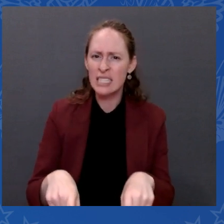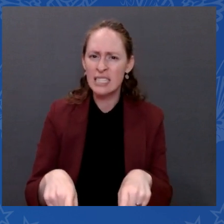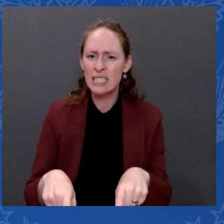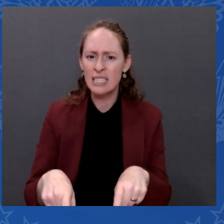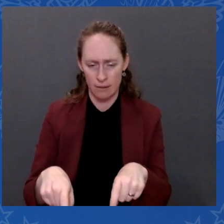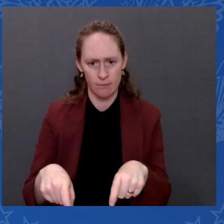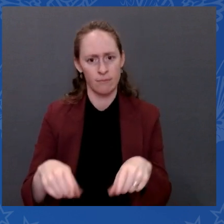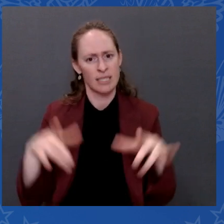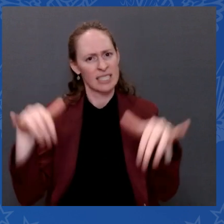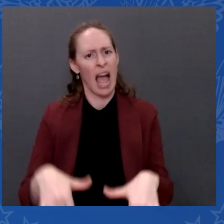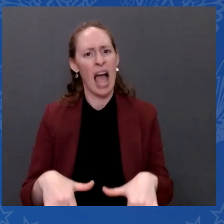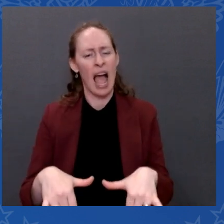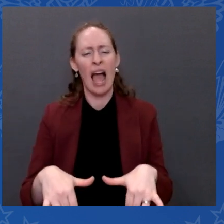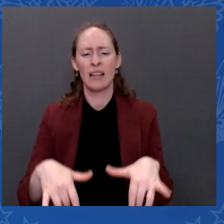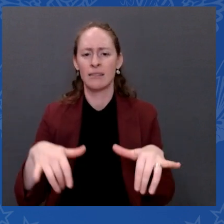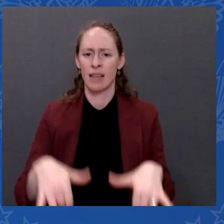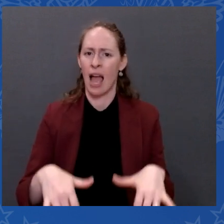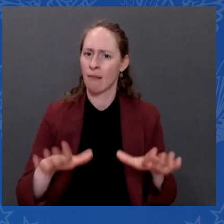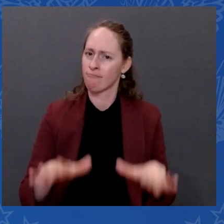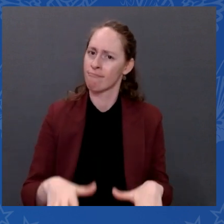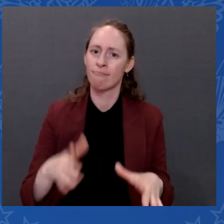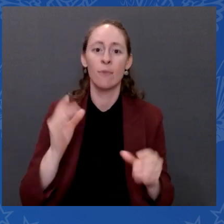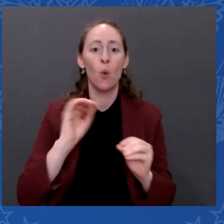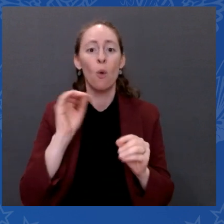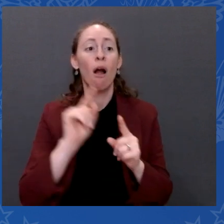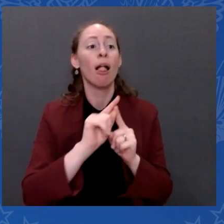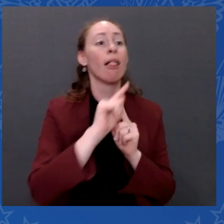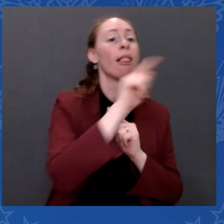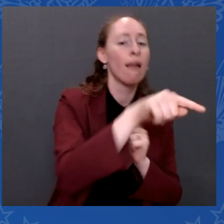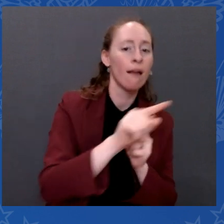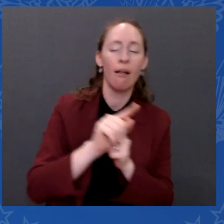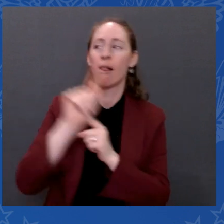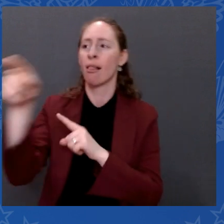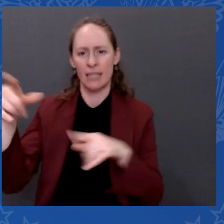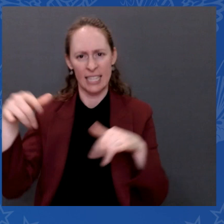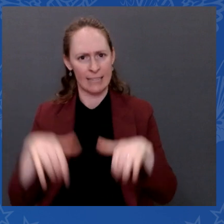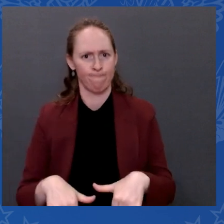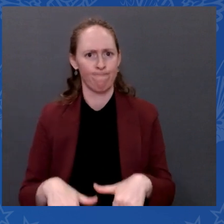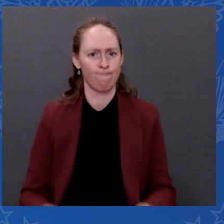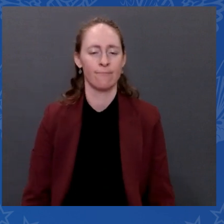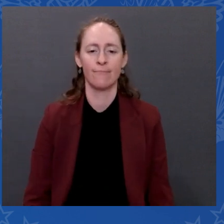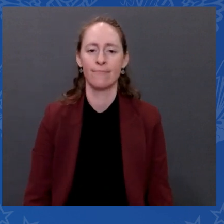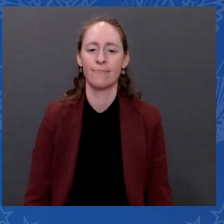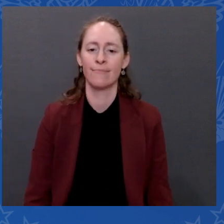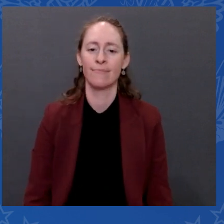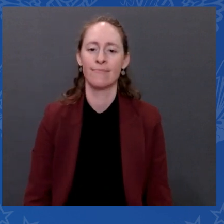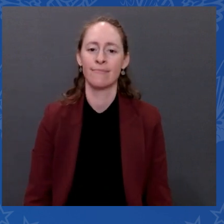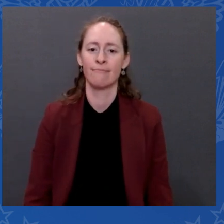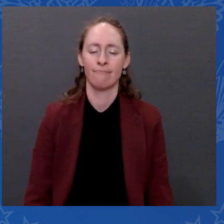they find a way, they find an answer. They have to invest in America, in a facility here in America.